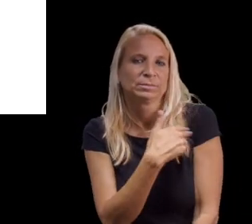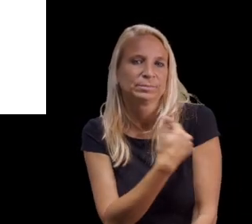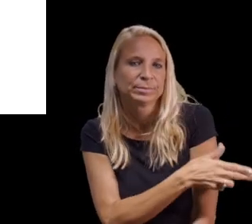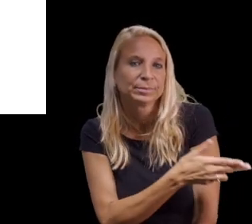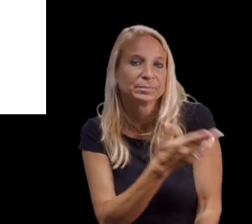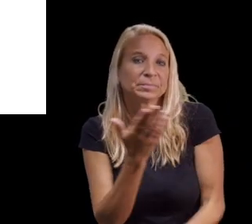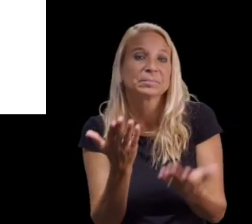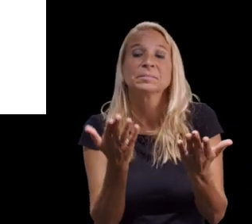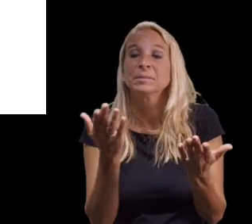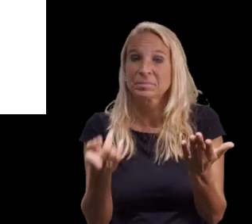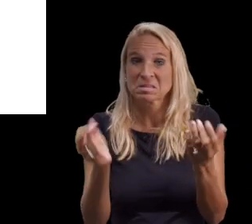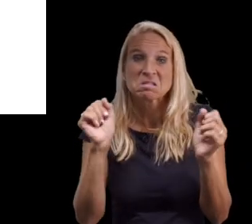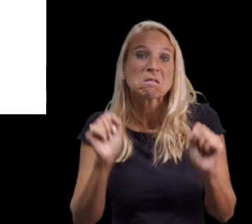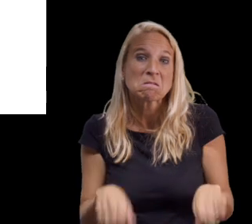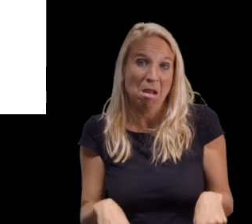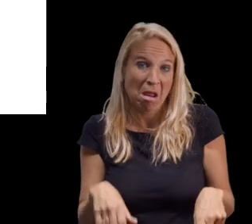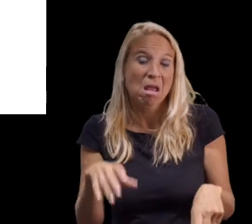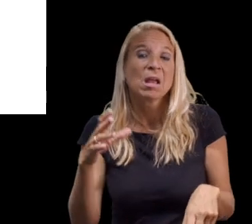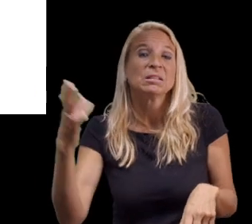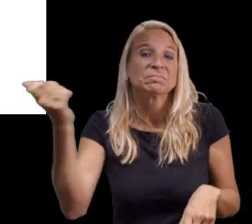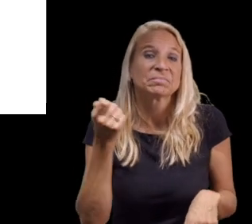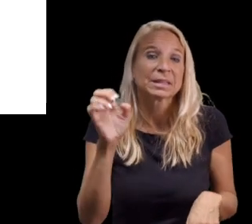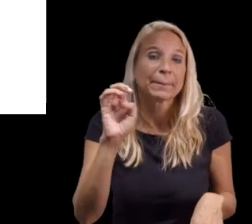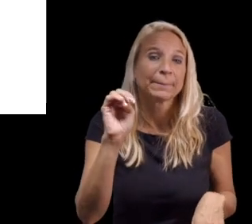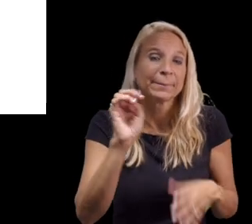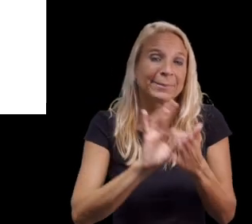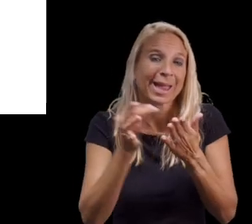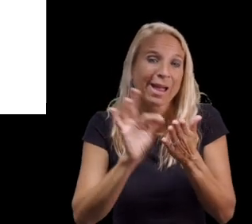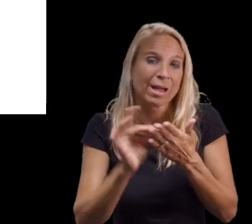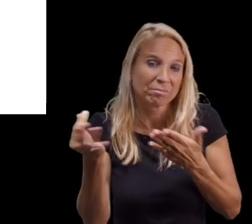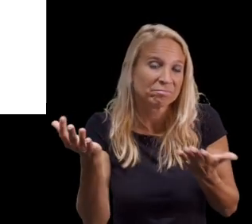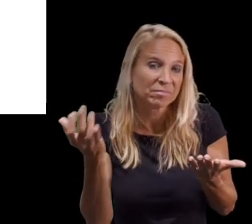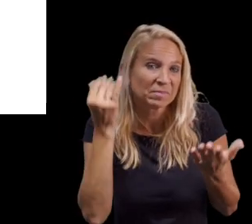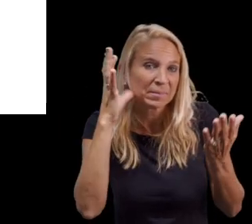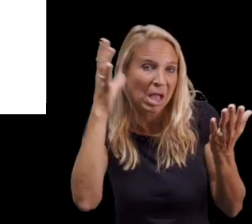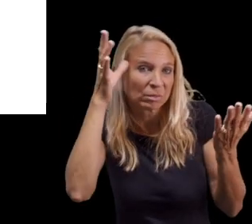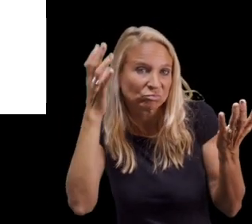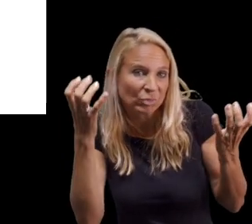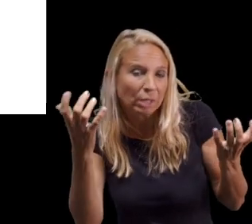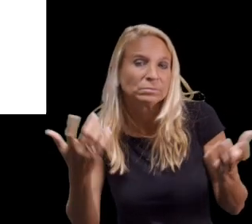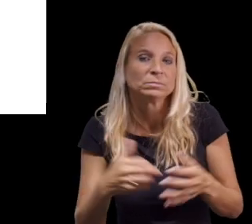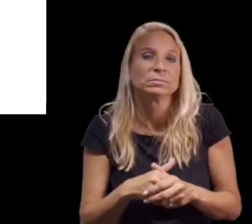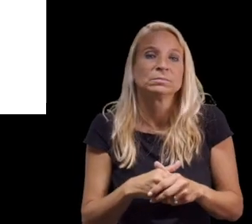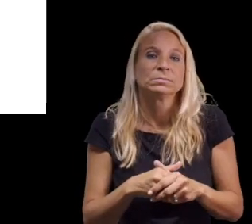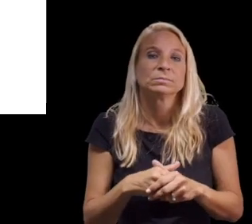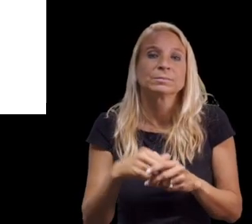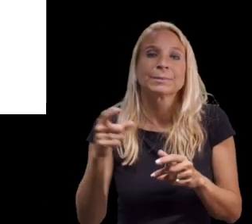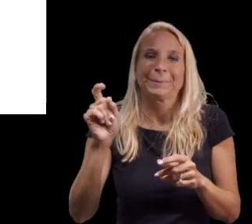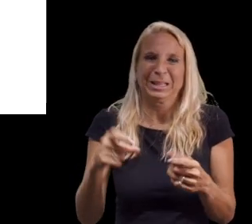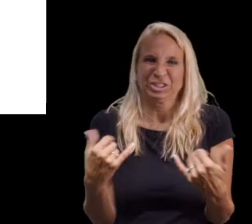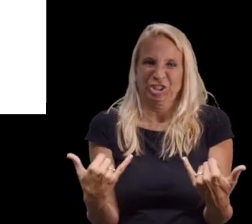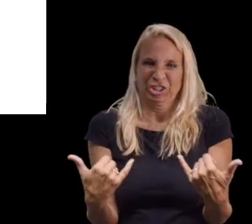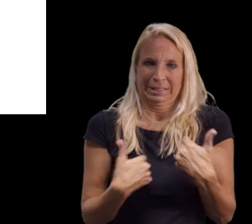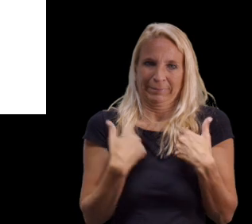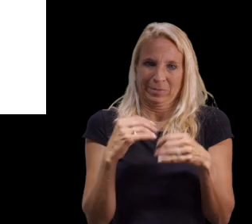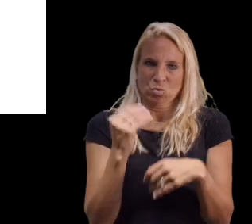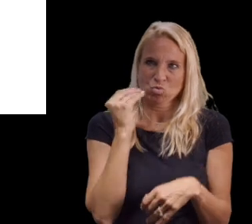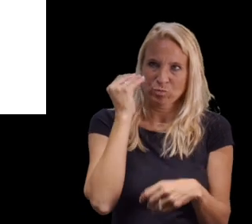They may be eligible for Medicaid, the parent's income does not apply and they must currently live in a home setting